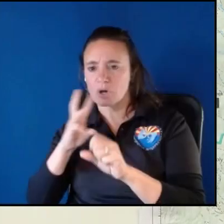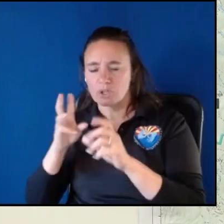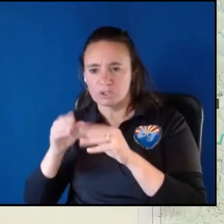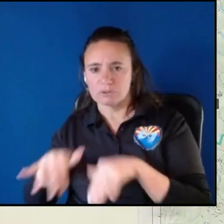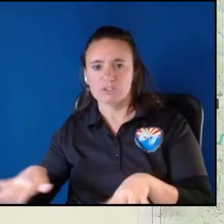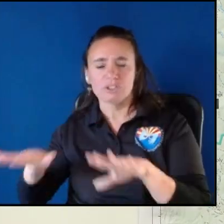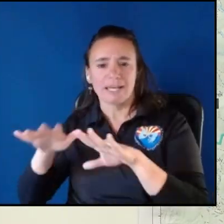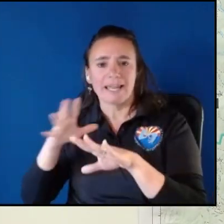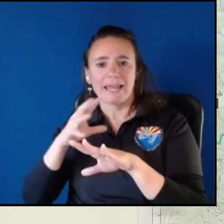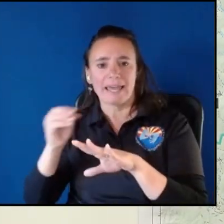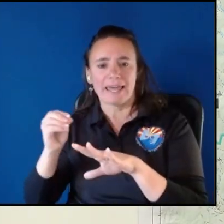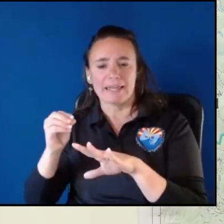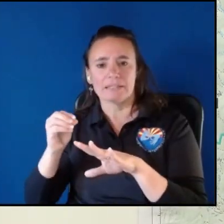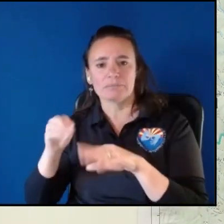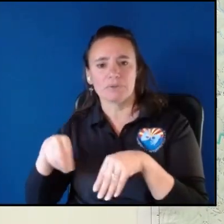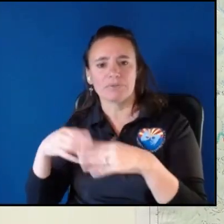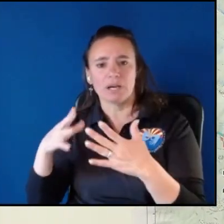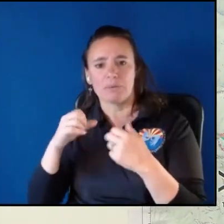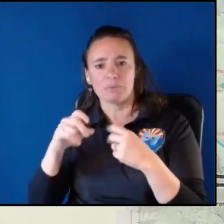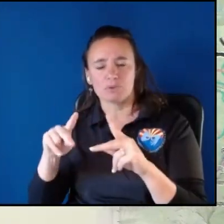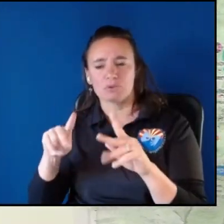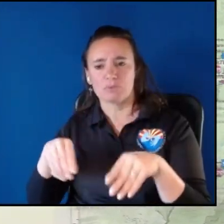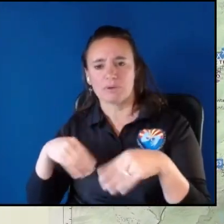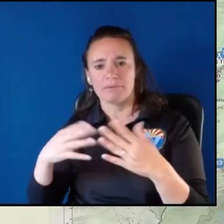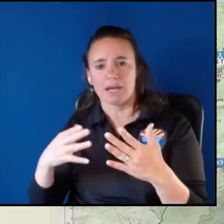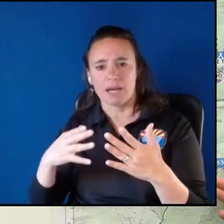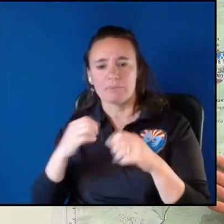protection for the communities of Geronimo, Cowls, and coming